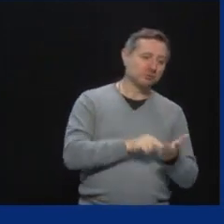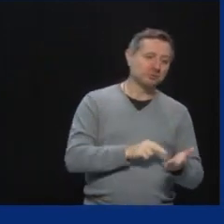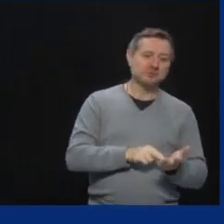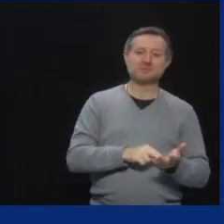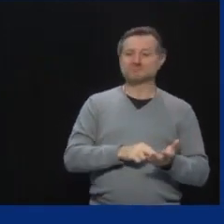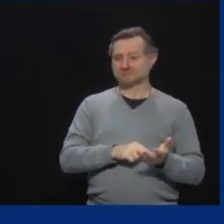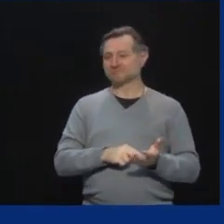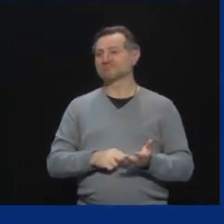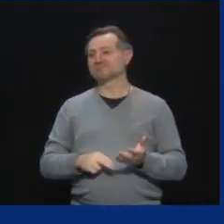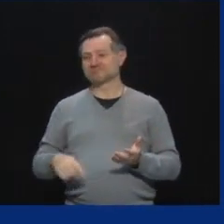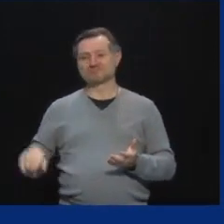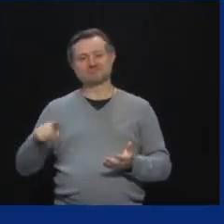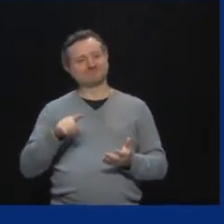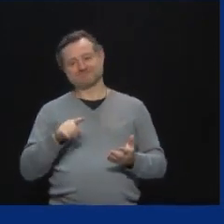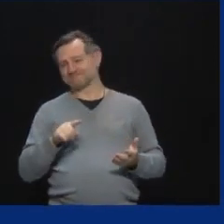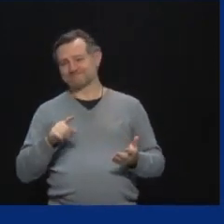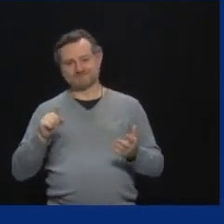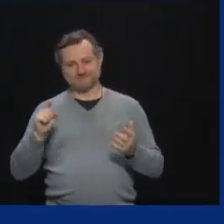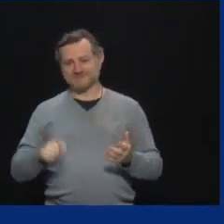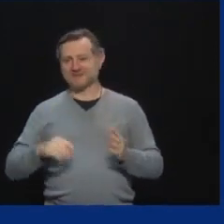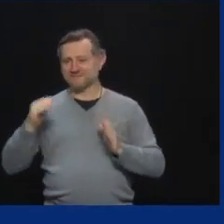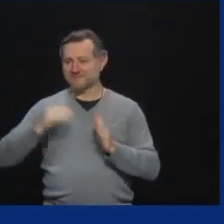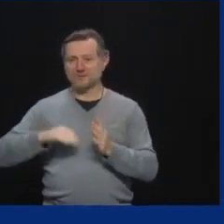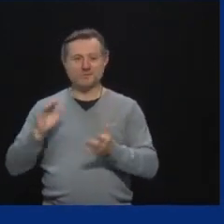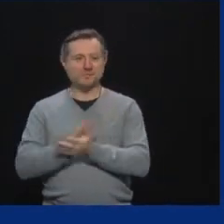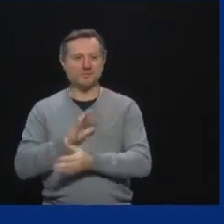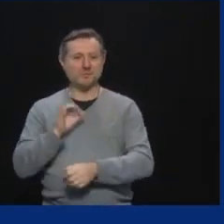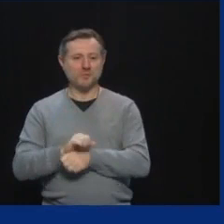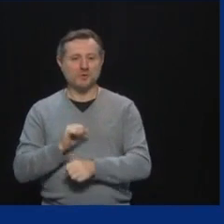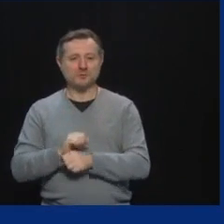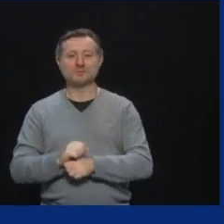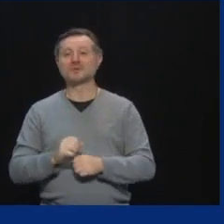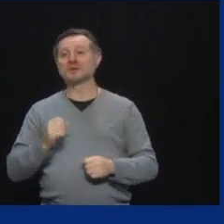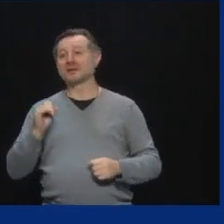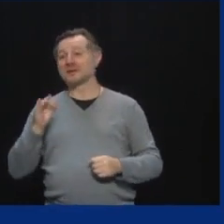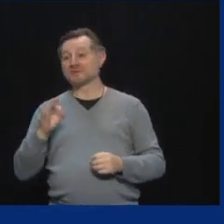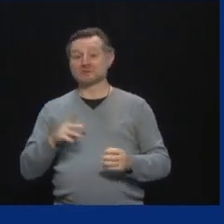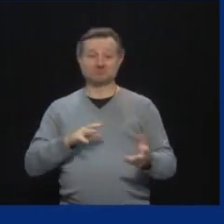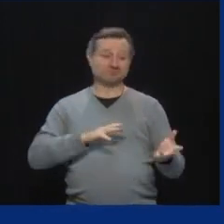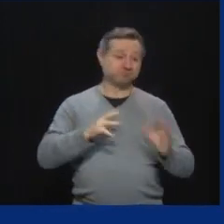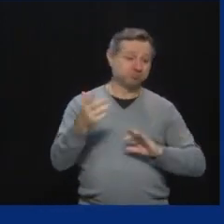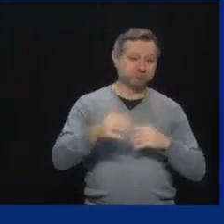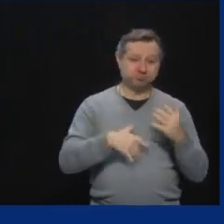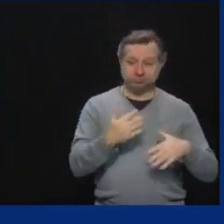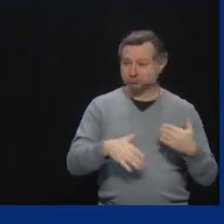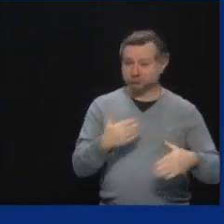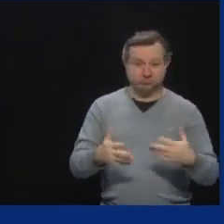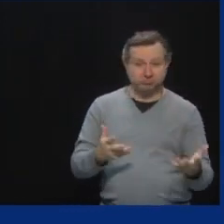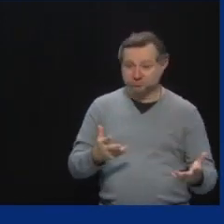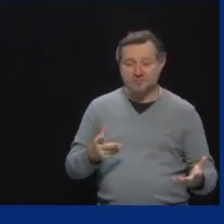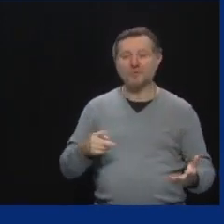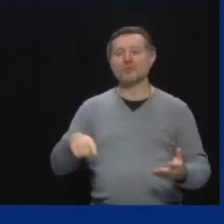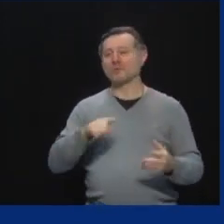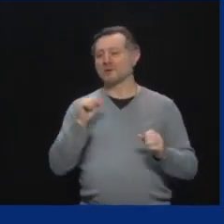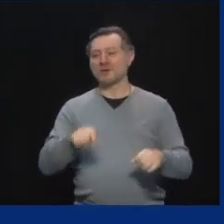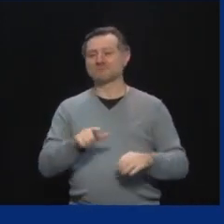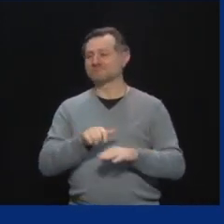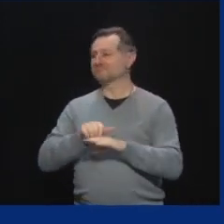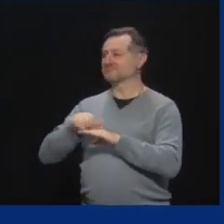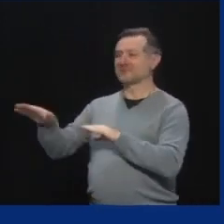this paperwork. When in fact, when there is, if there was a crisis, they could be deployed by their hospital to actually be on the floor and help